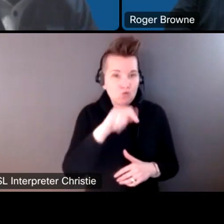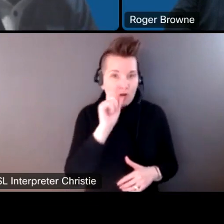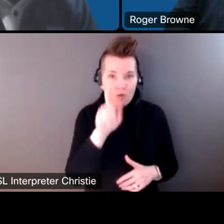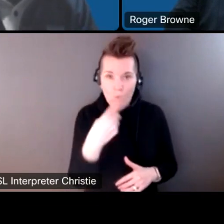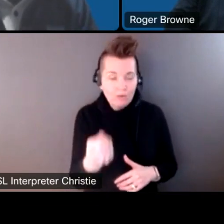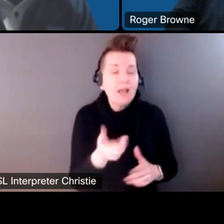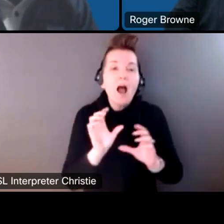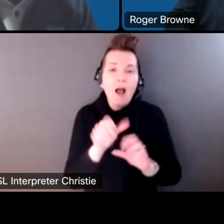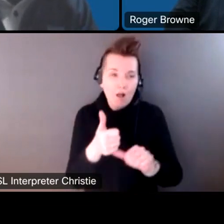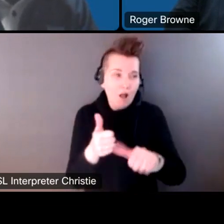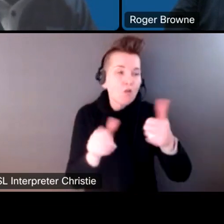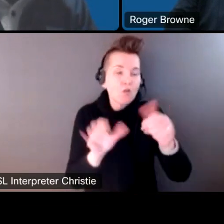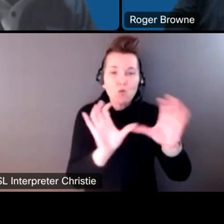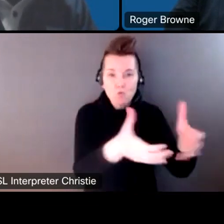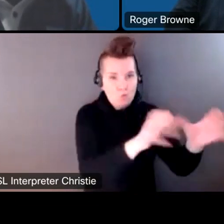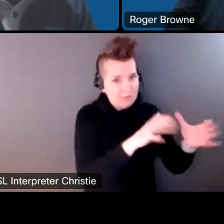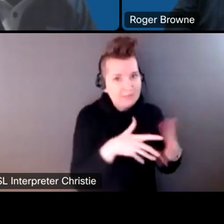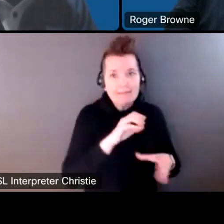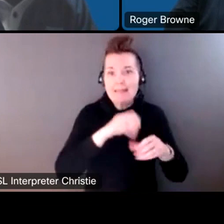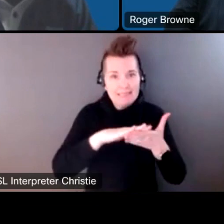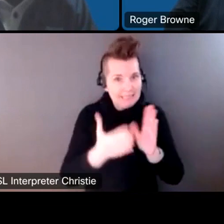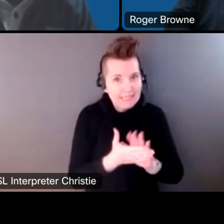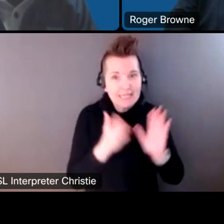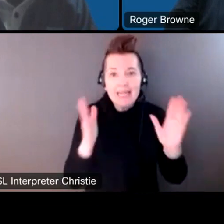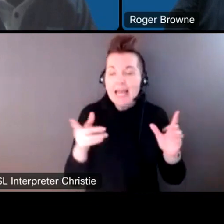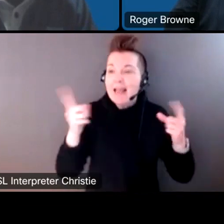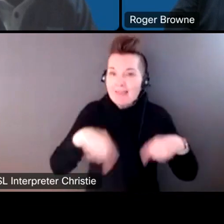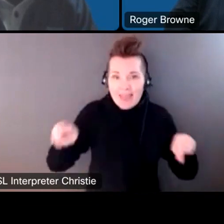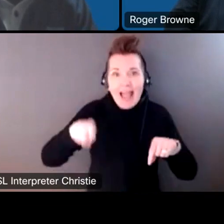that these plates are countersunk as they're supposed to be.